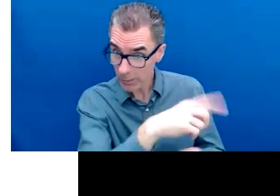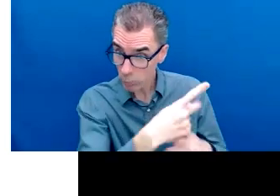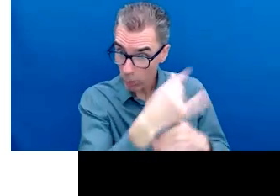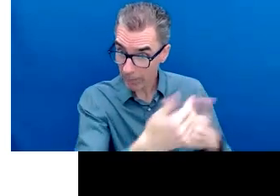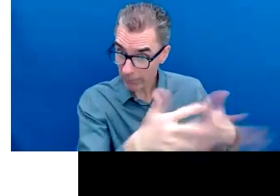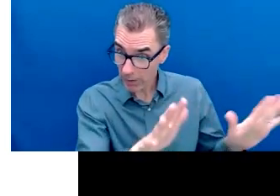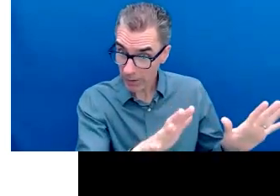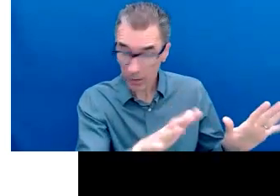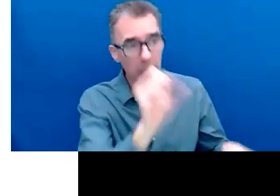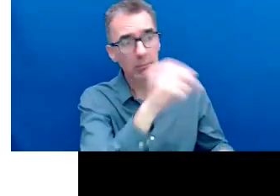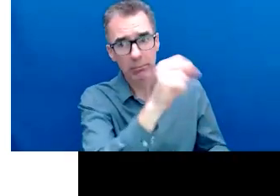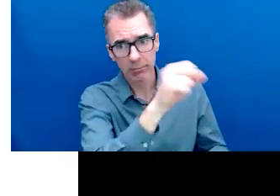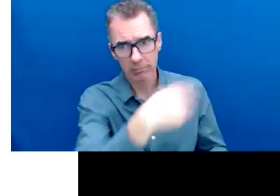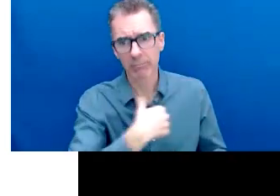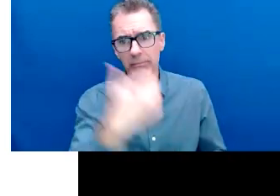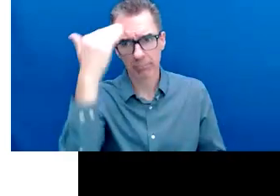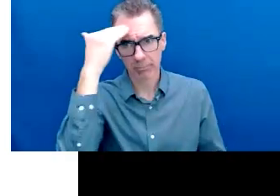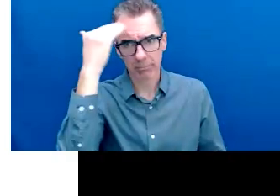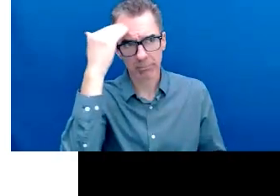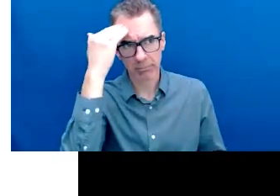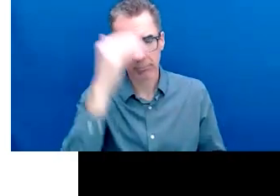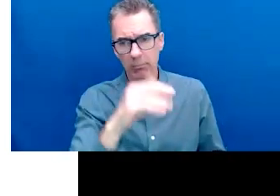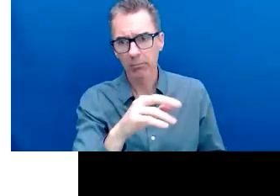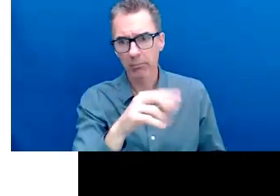Yes, I know that they're making videos.